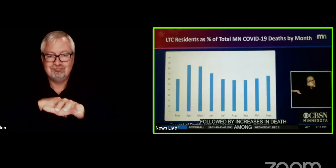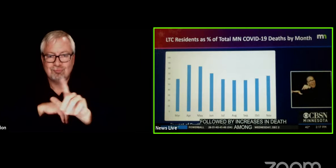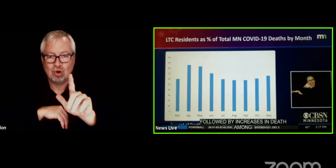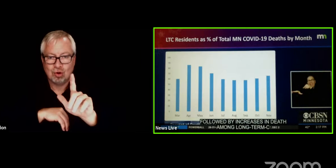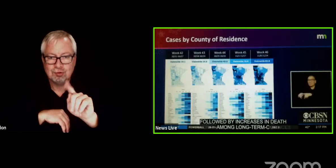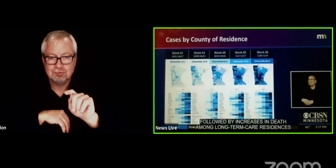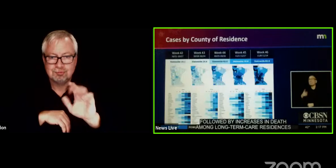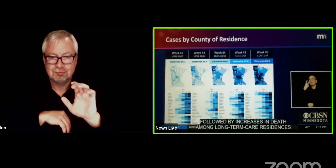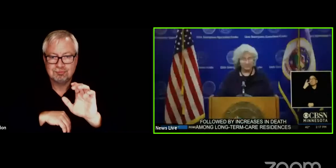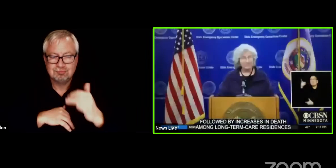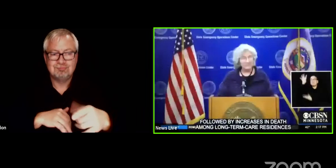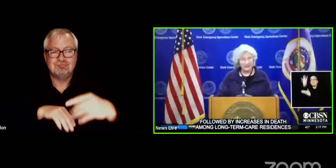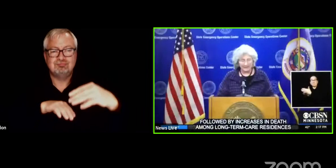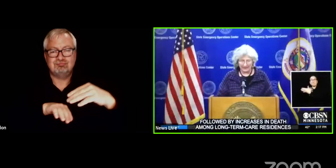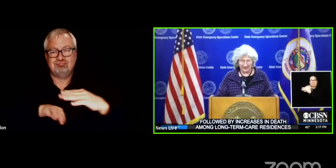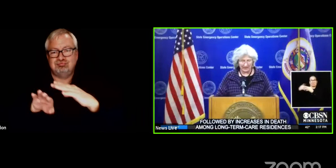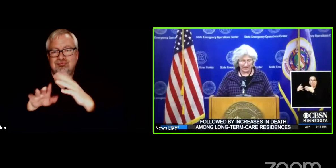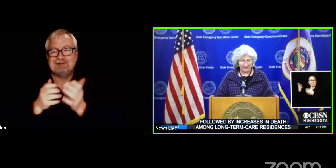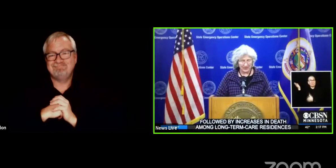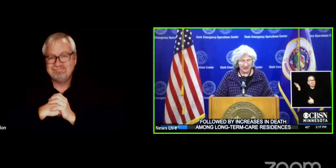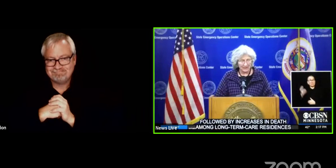AND AS WE'VE MENTIONED MANY, MANY TIMES, THE